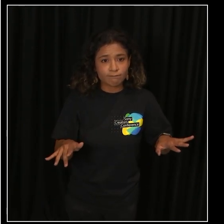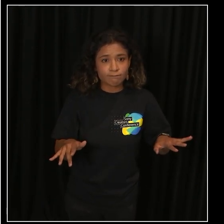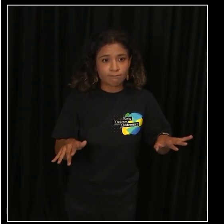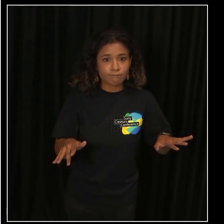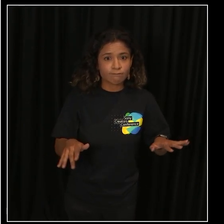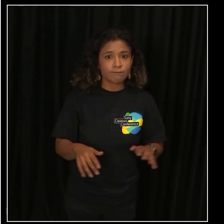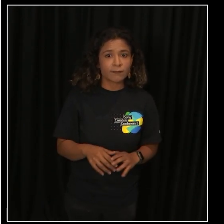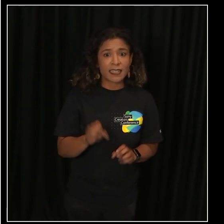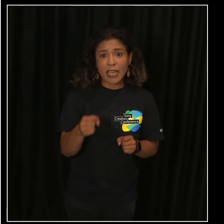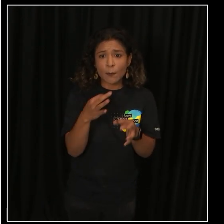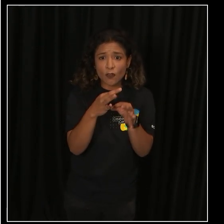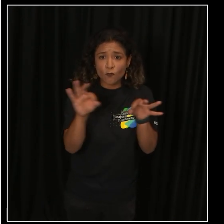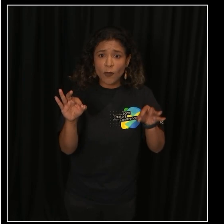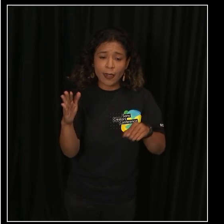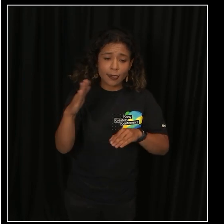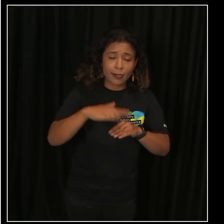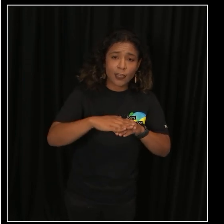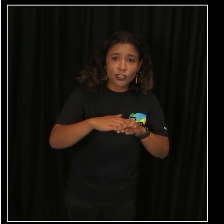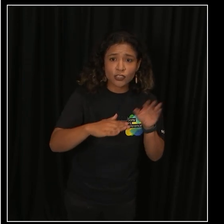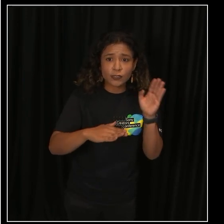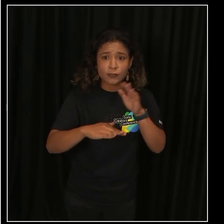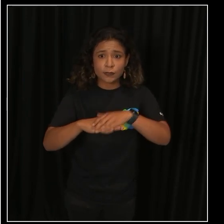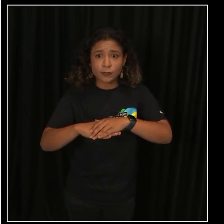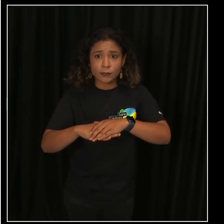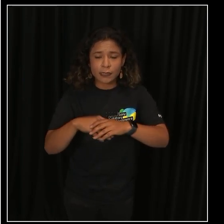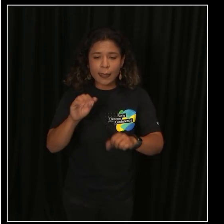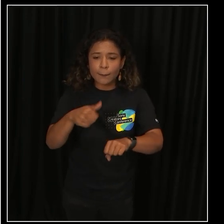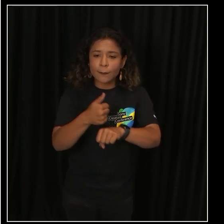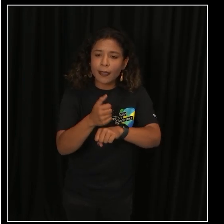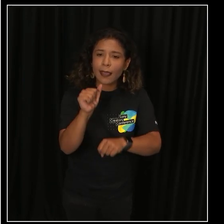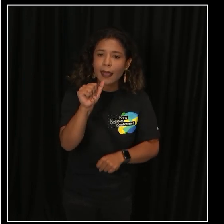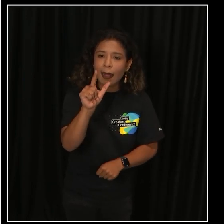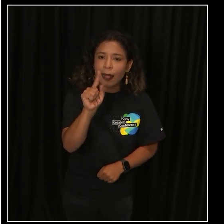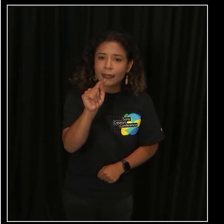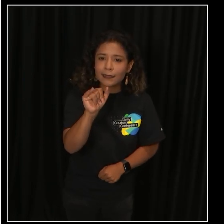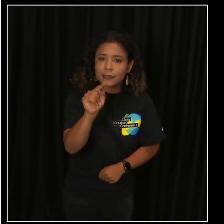and numerically derived fade function based on the measurement the distribution